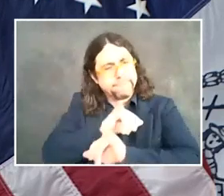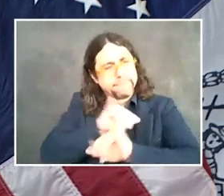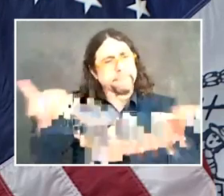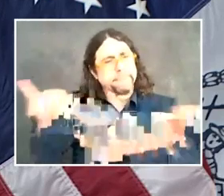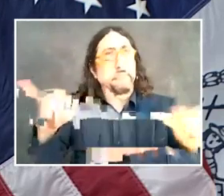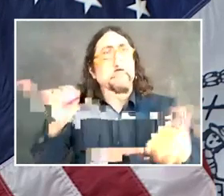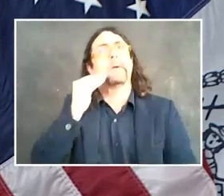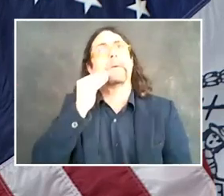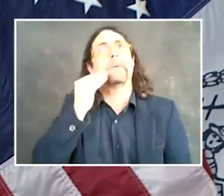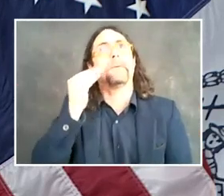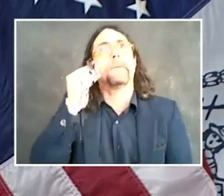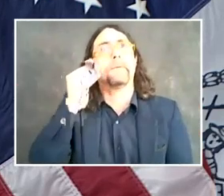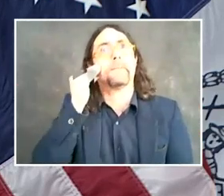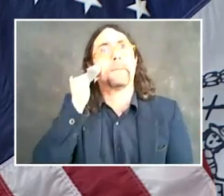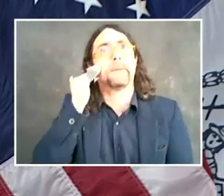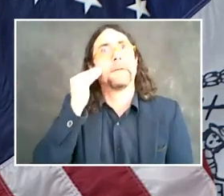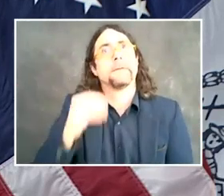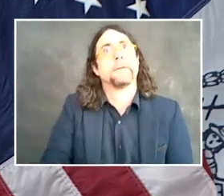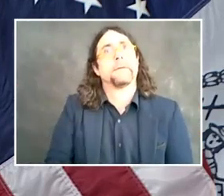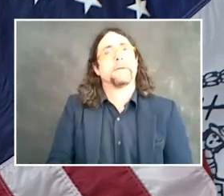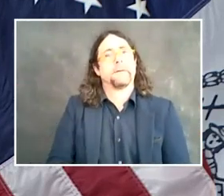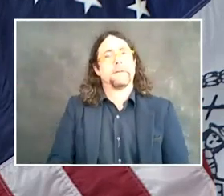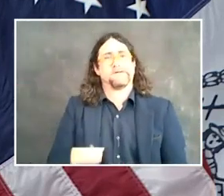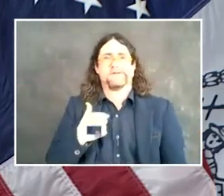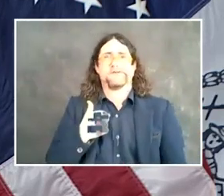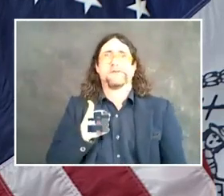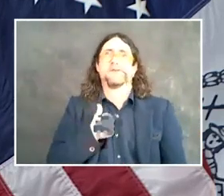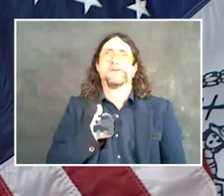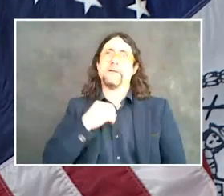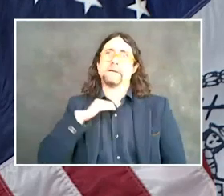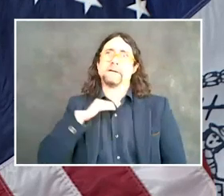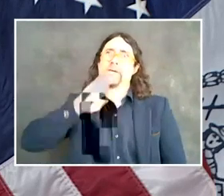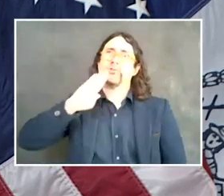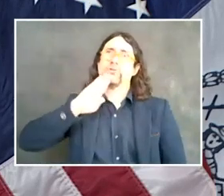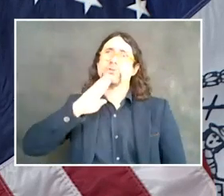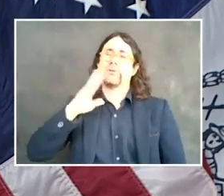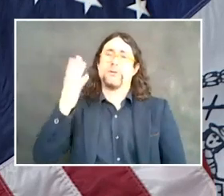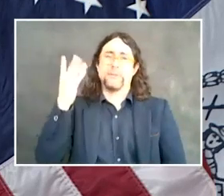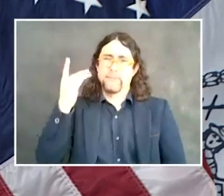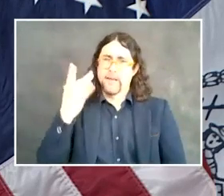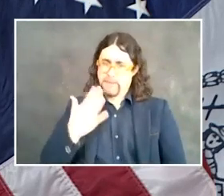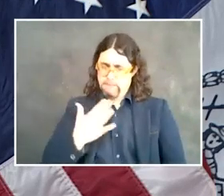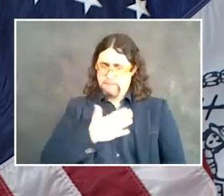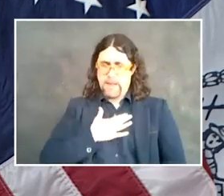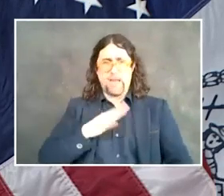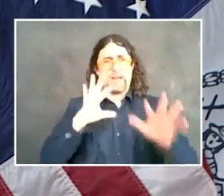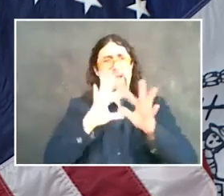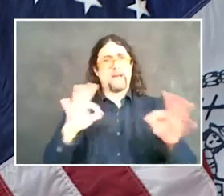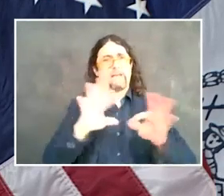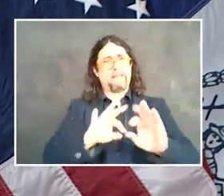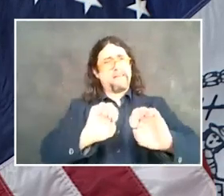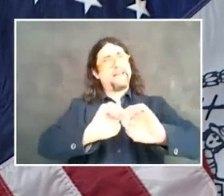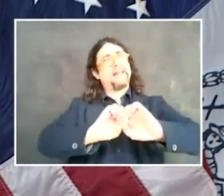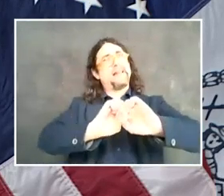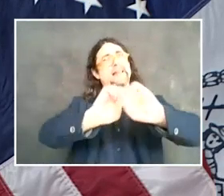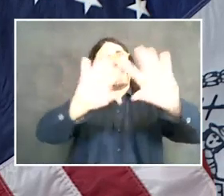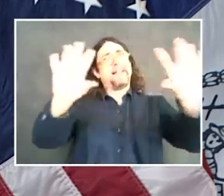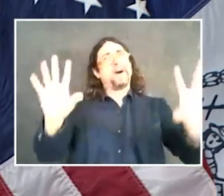AFTER ALL THOSE MESSAGES WERE SO CLEAR, SO MANY PEOPLE WOULD STILL CHOOSE TO GATHER.